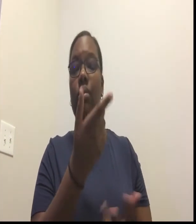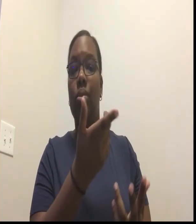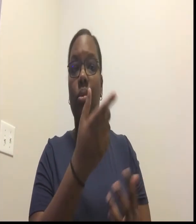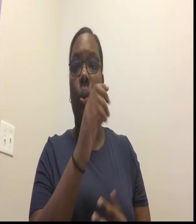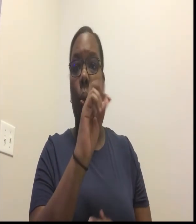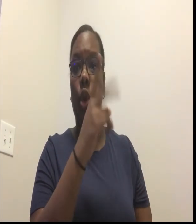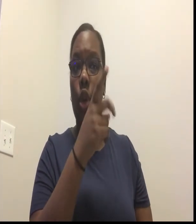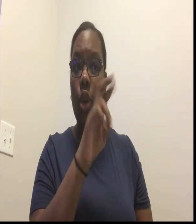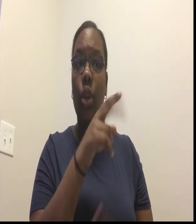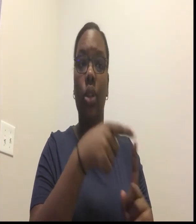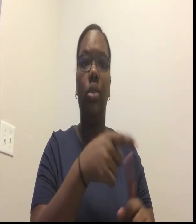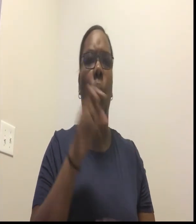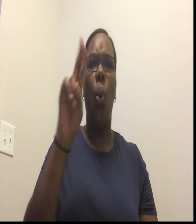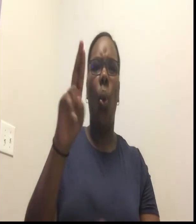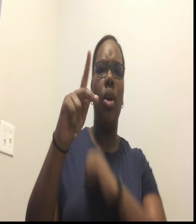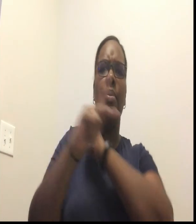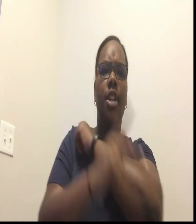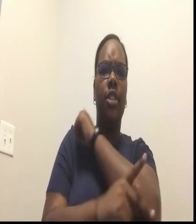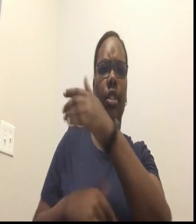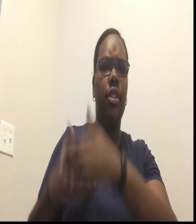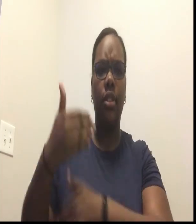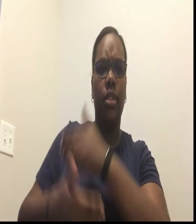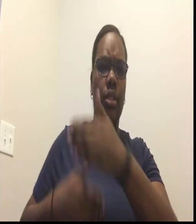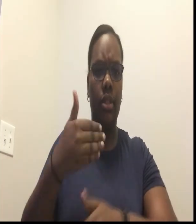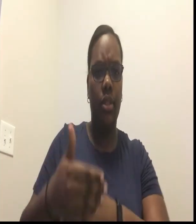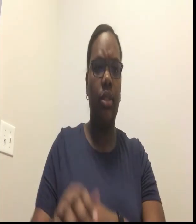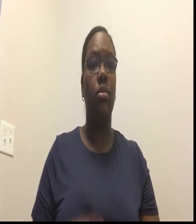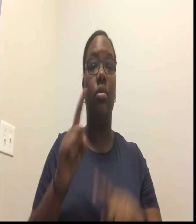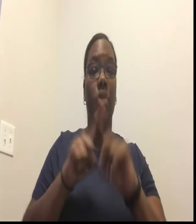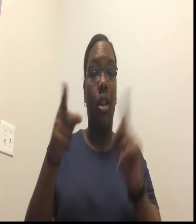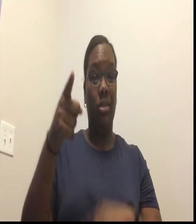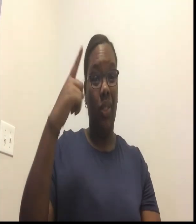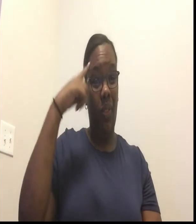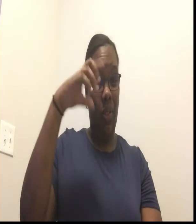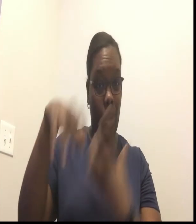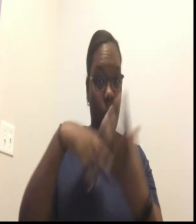is really just asking for clarification.